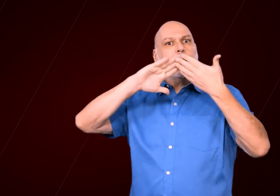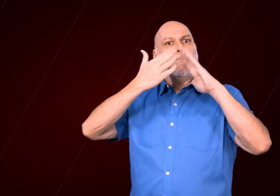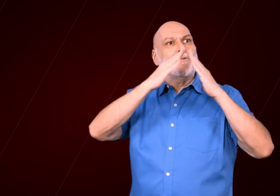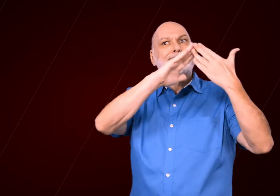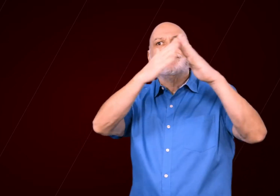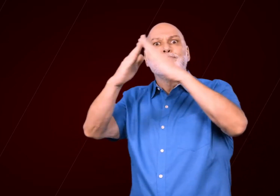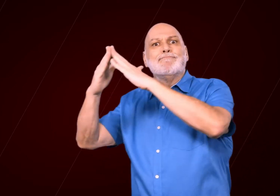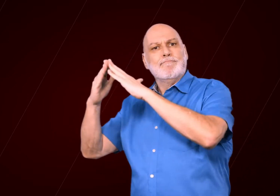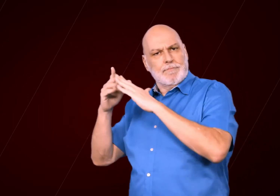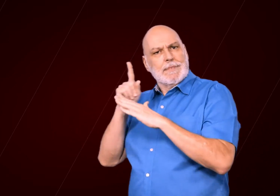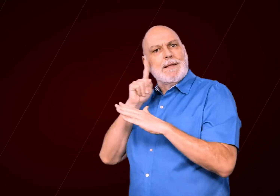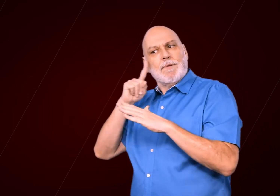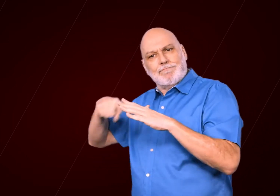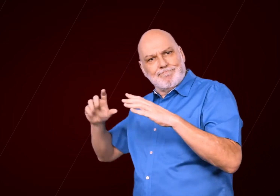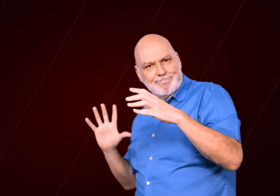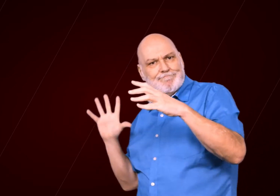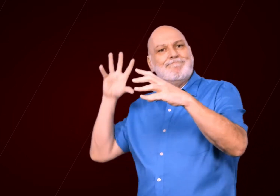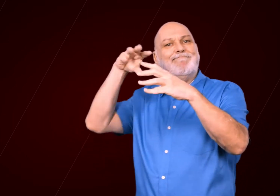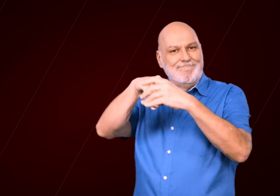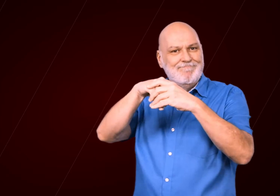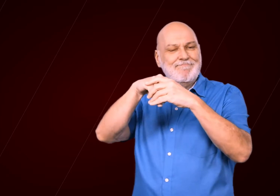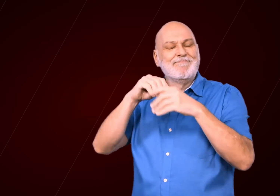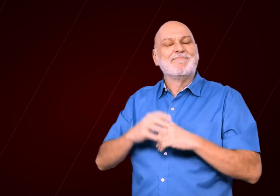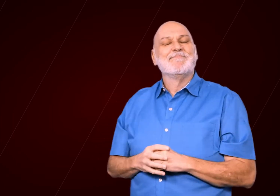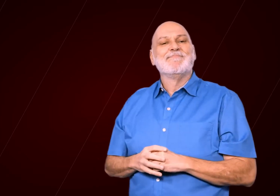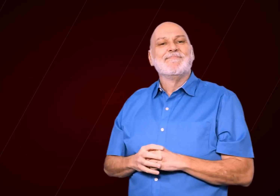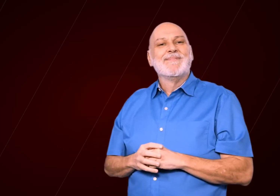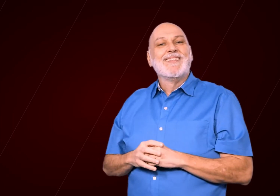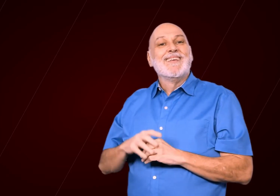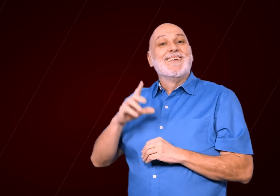held in the Muslim community.